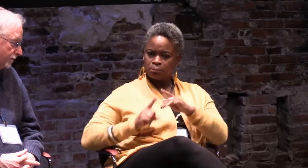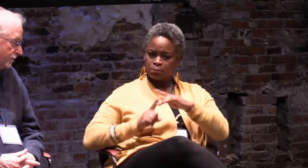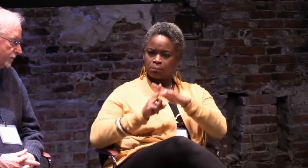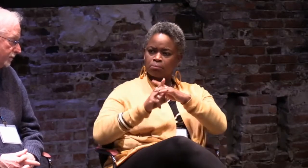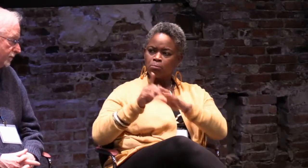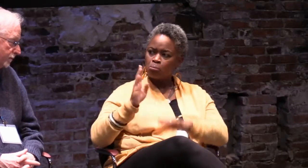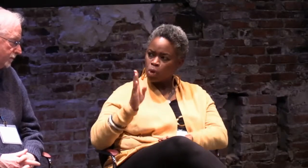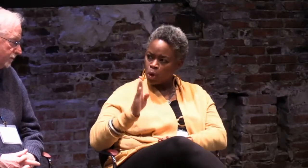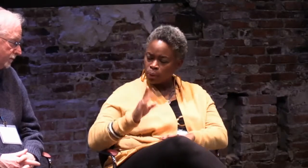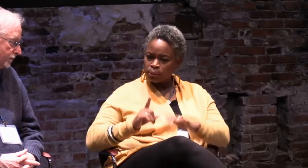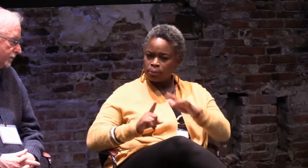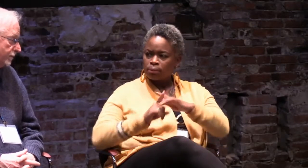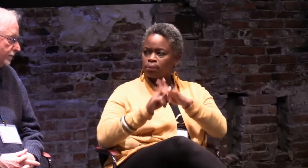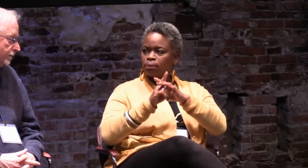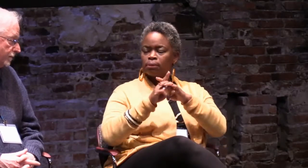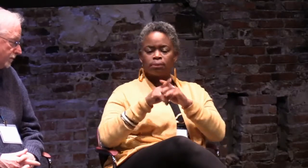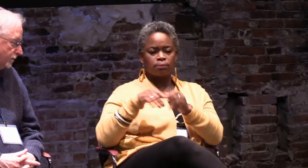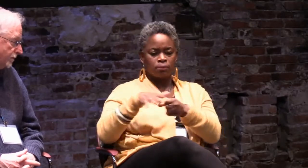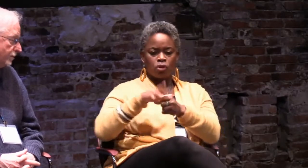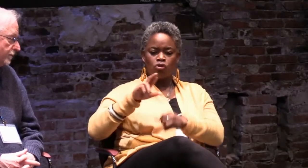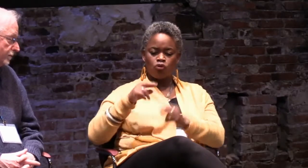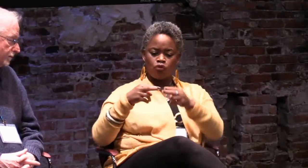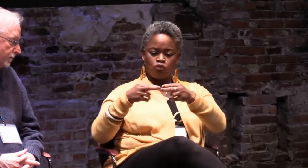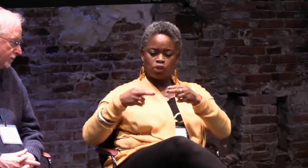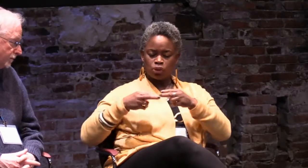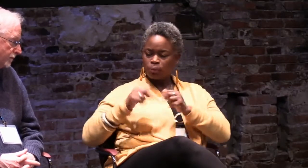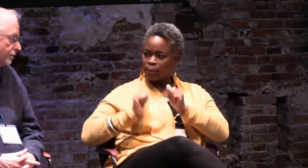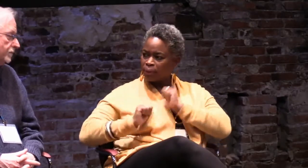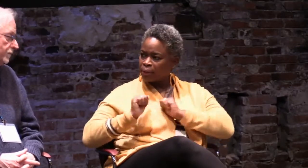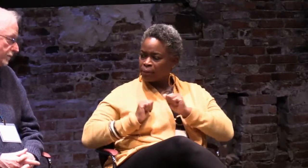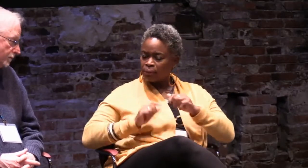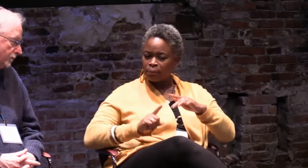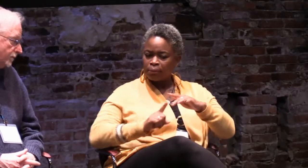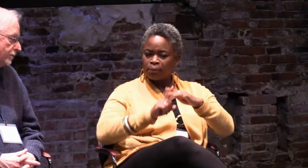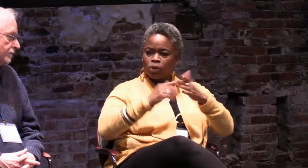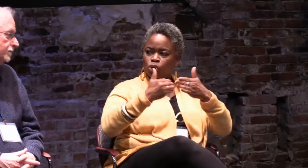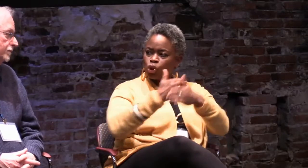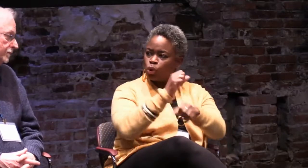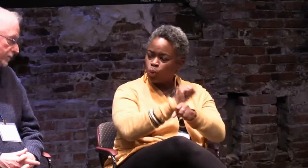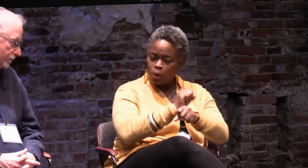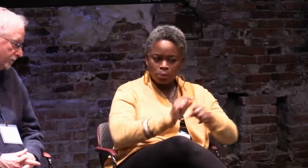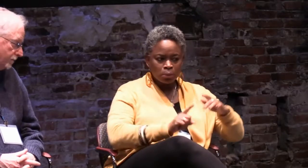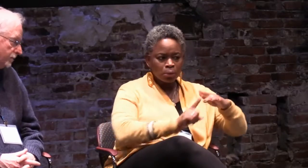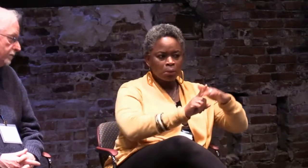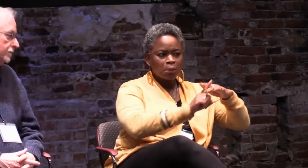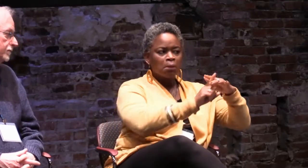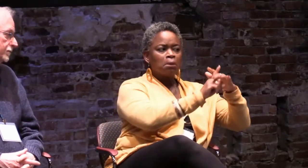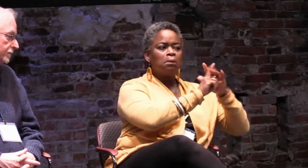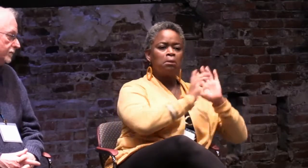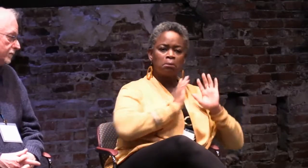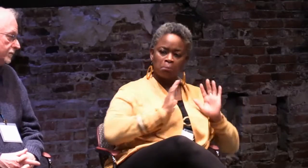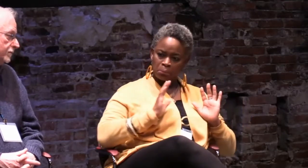Especially in the last 20 years. More Broadway opportunities, more regional theater opportunities for artists to work.